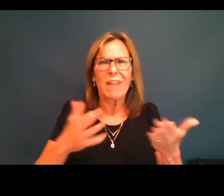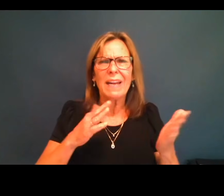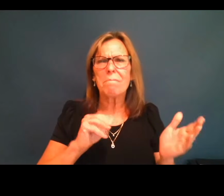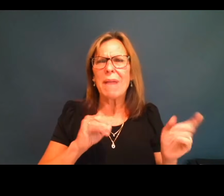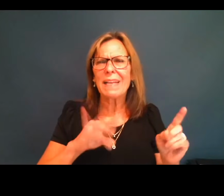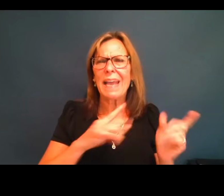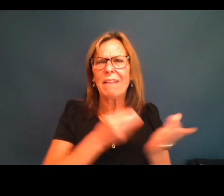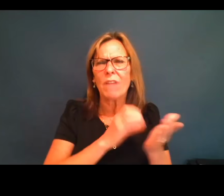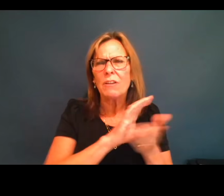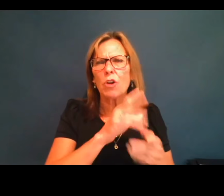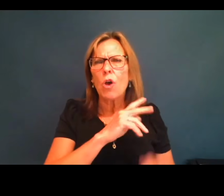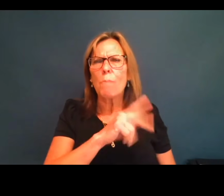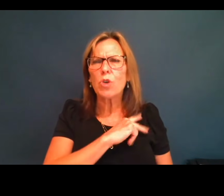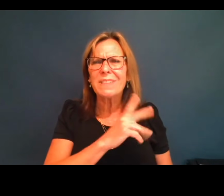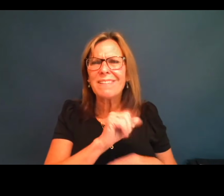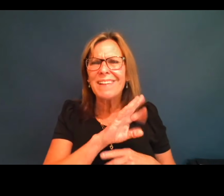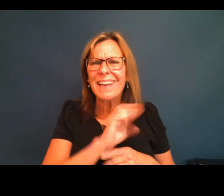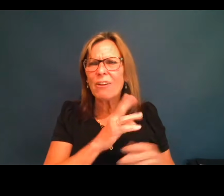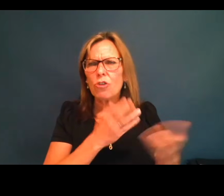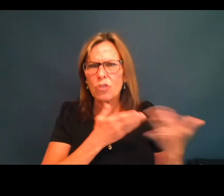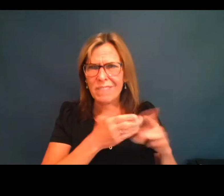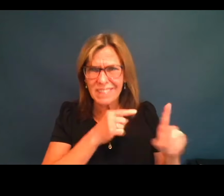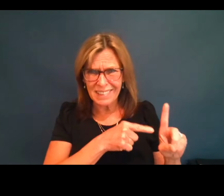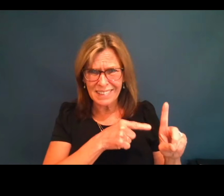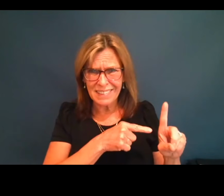applicability, And they're asking the Supreme Court's